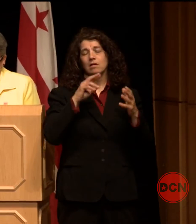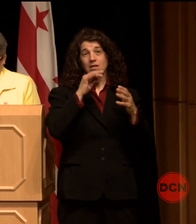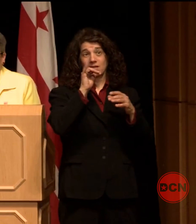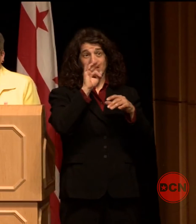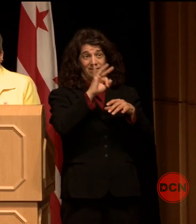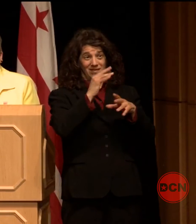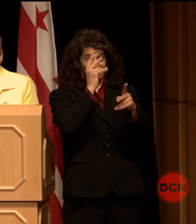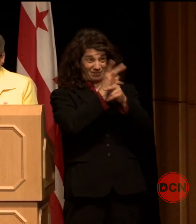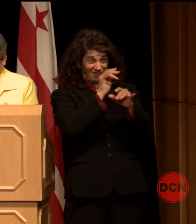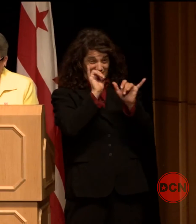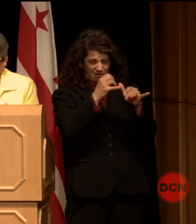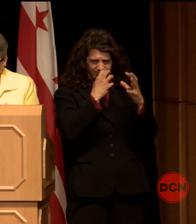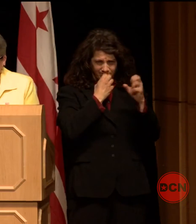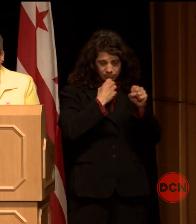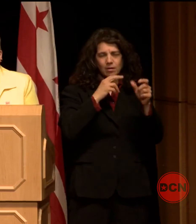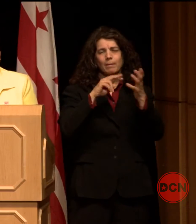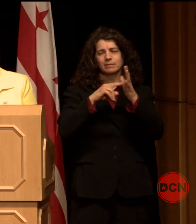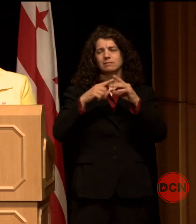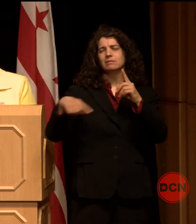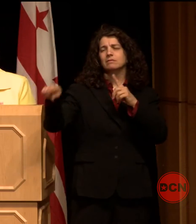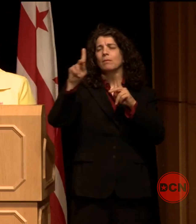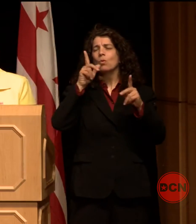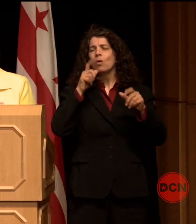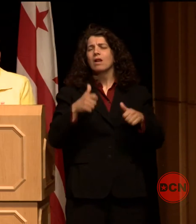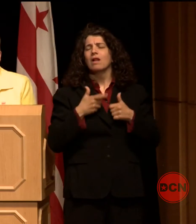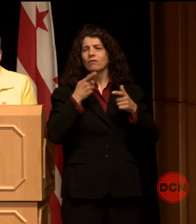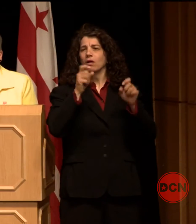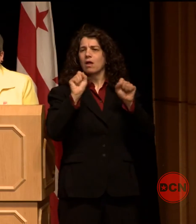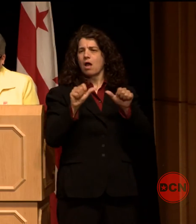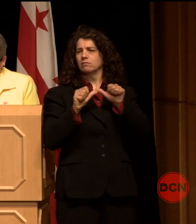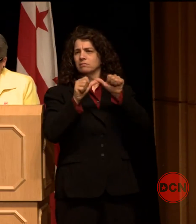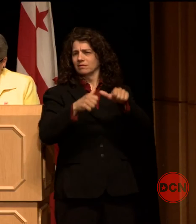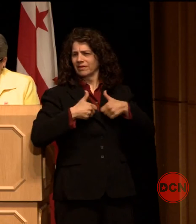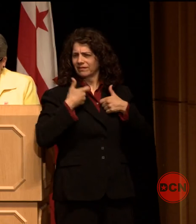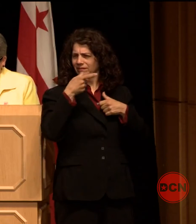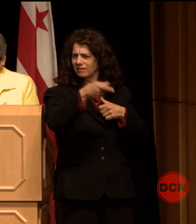THIRD, I WAS ASKED TO CLEAR OUR PIPELINE OF VACANT AND BLIGHTED